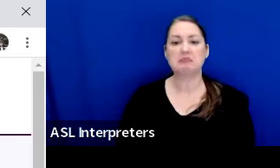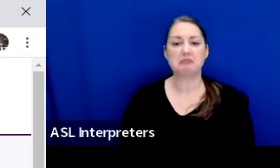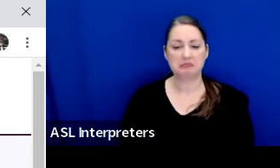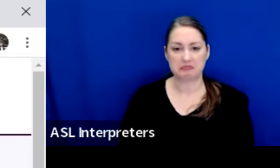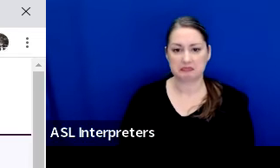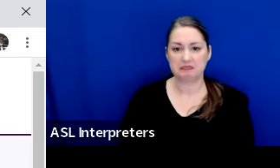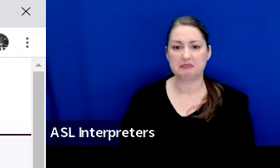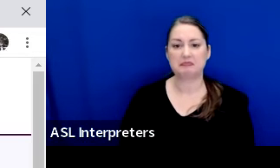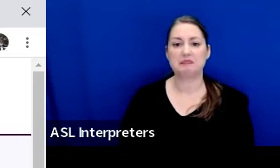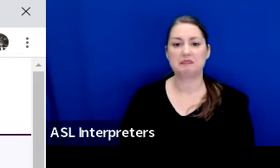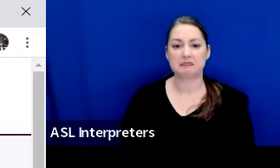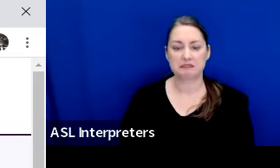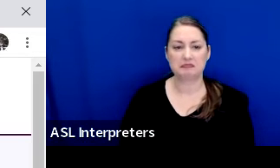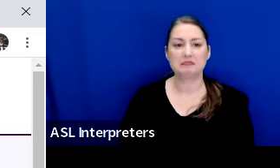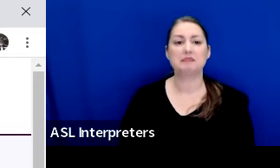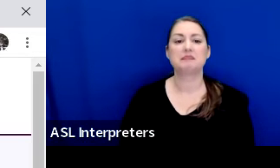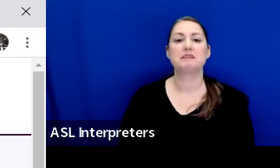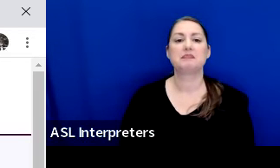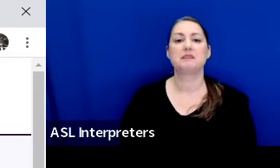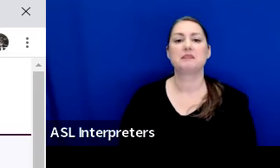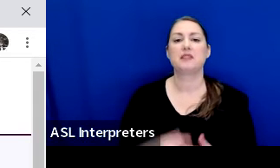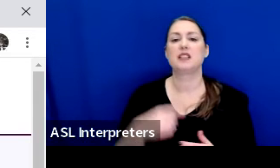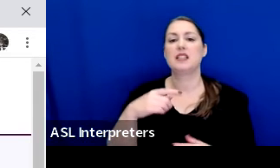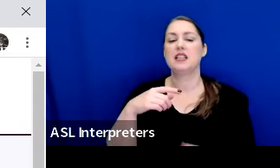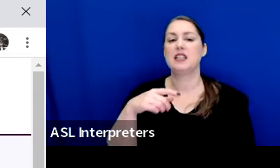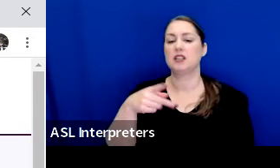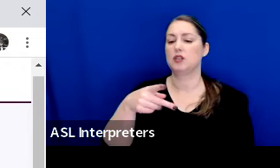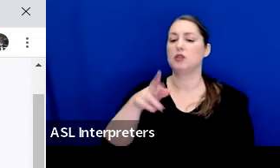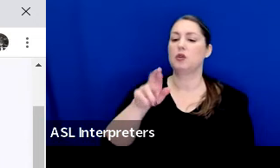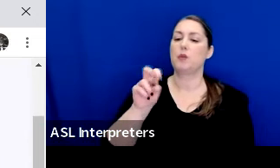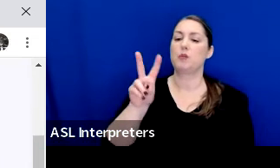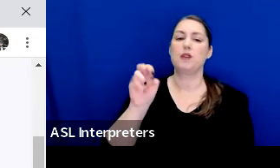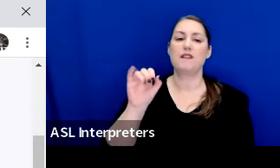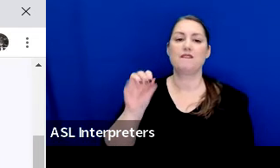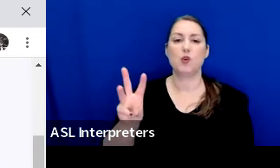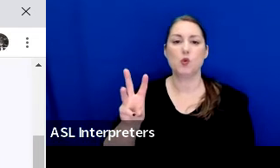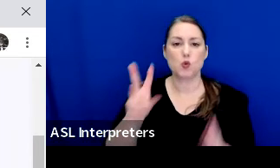Of these student preview. Is a little true false question.